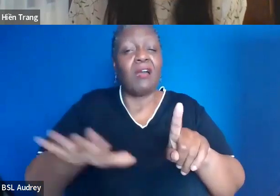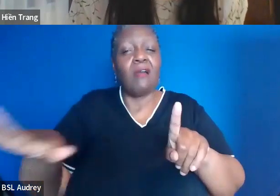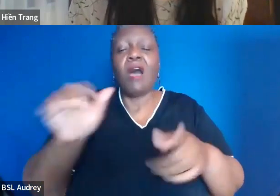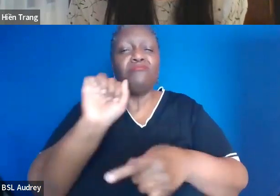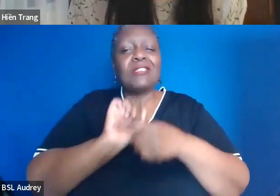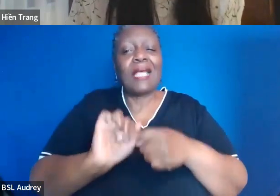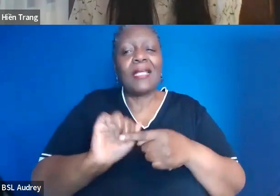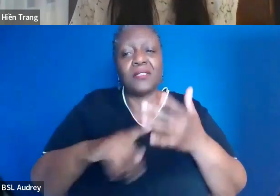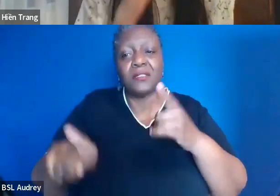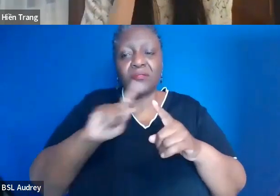your scents.